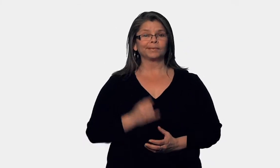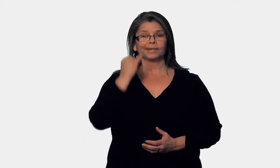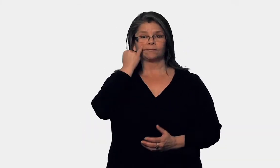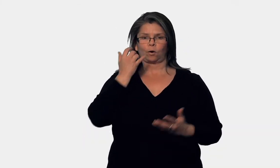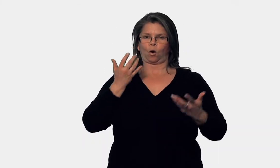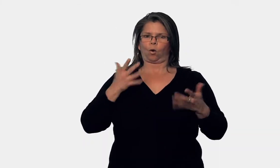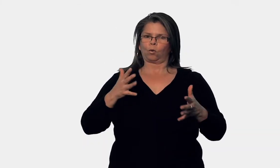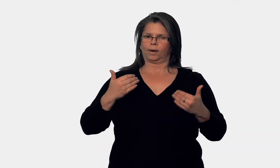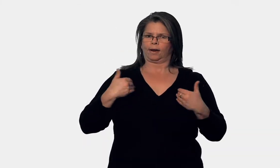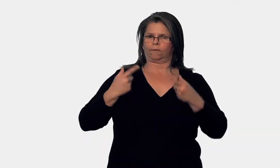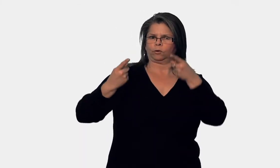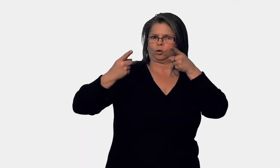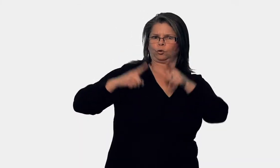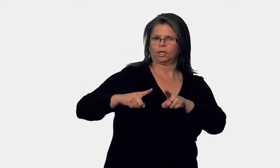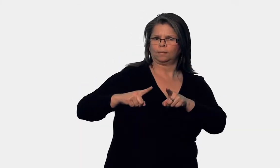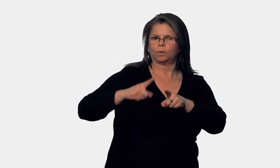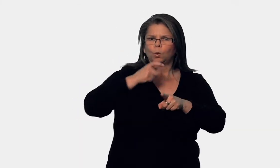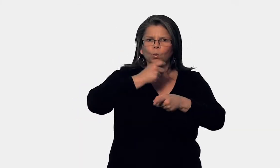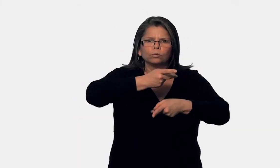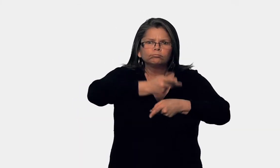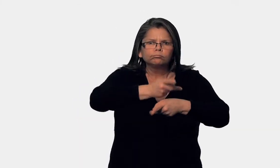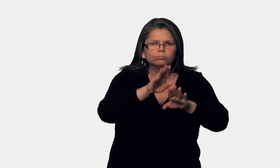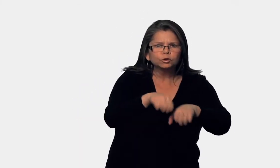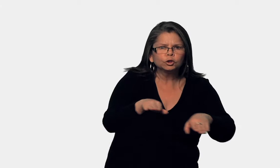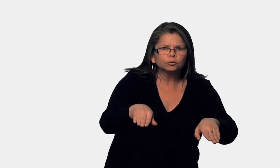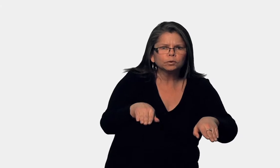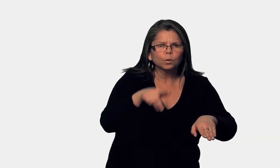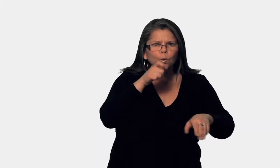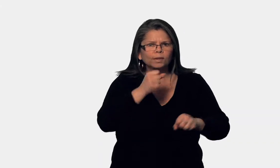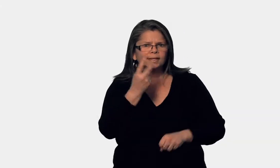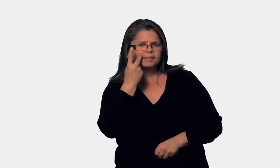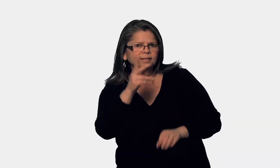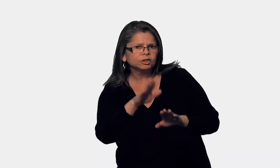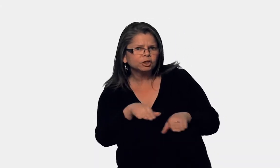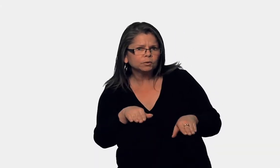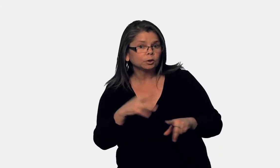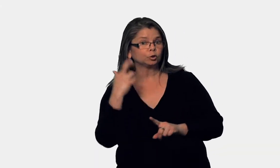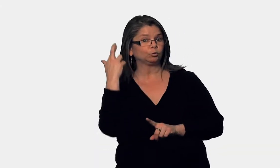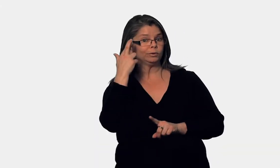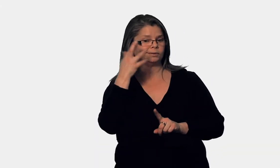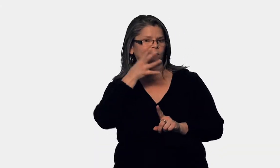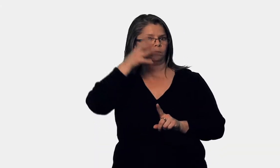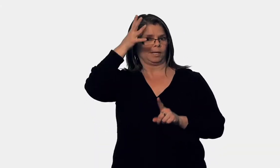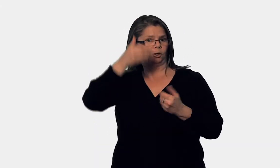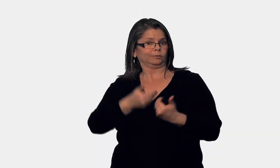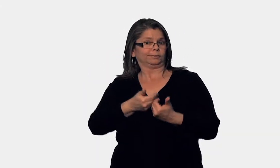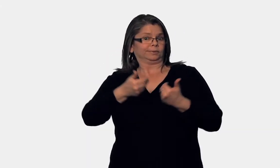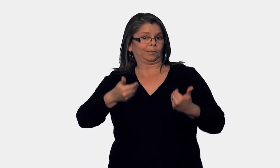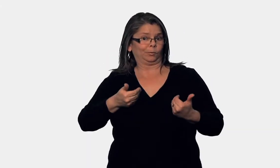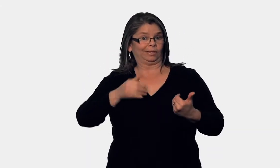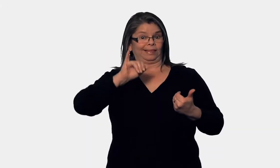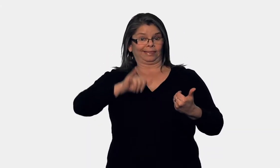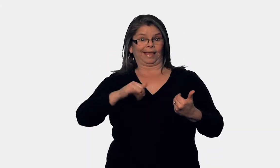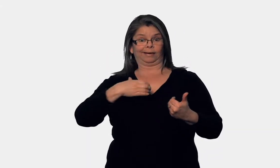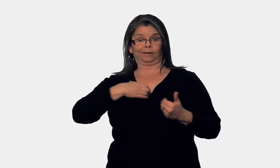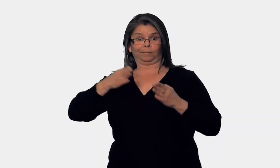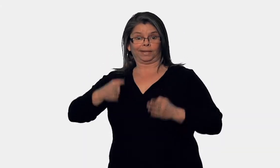If there is already an order or agreement about who cares for and can see the children, because the parents are separated,